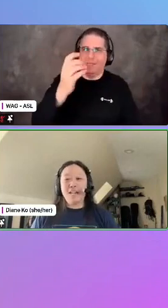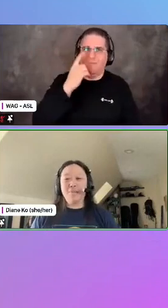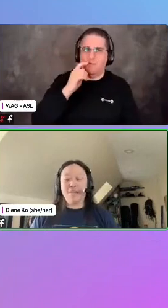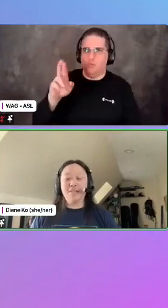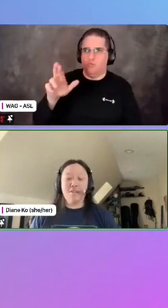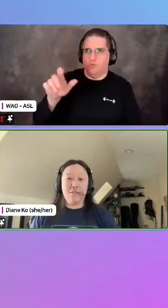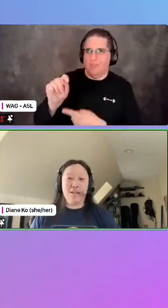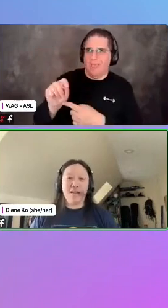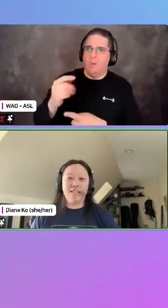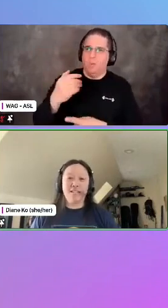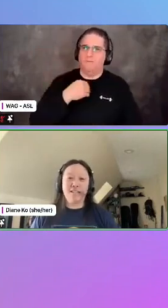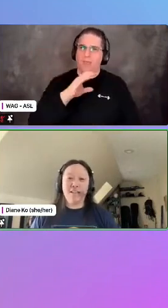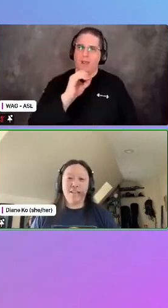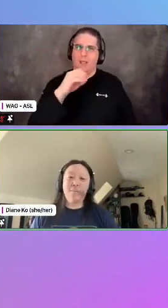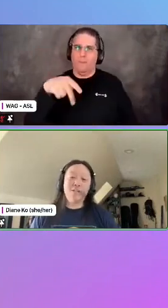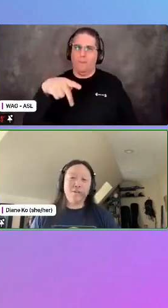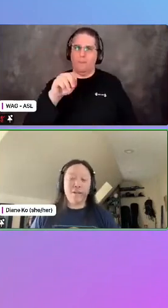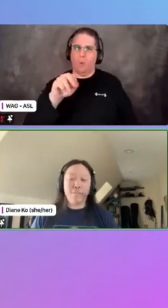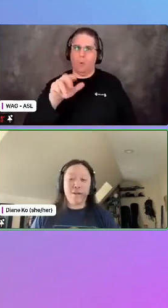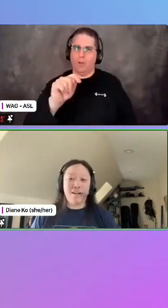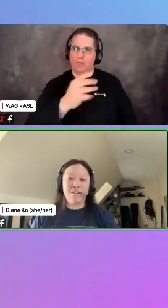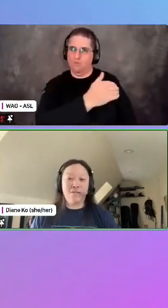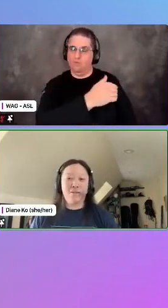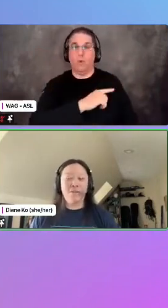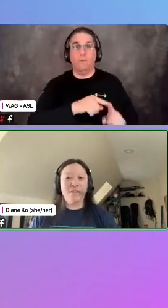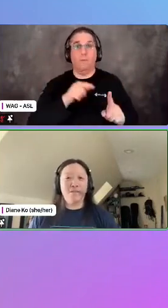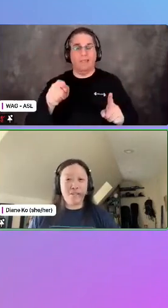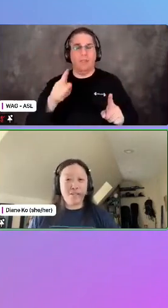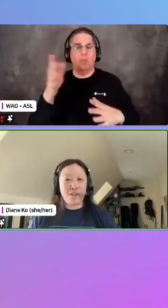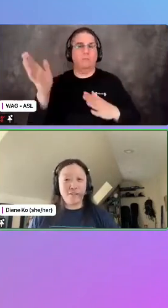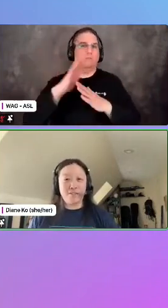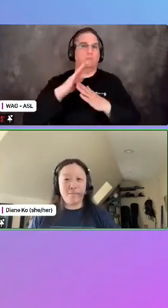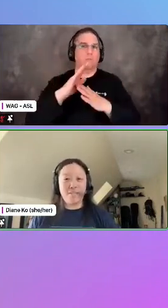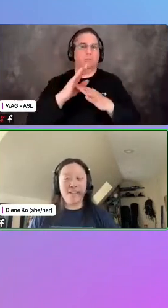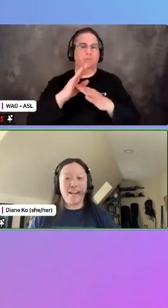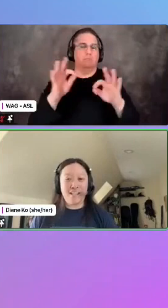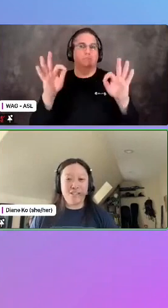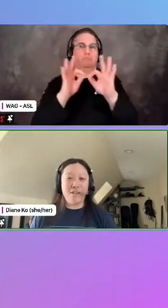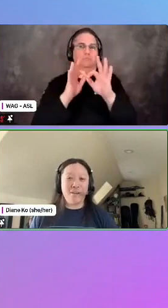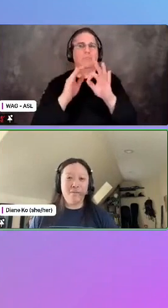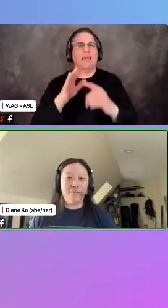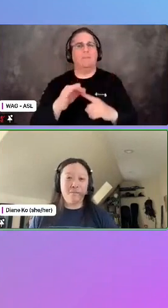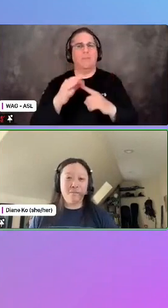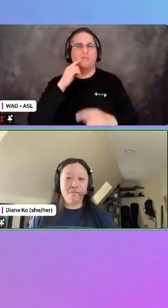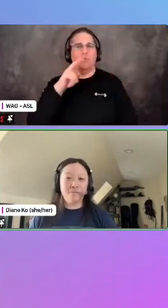is all can take a break now. Just kidding. Today I'm going to walk through the three